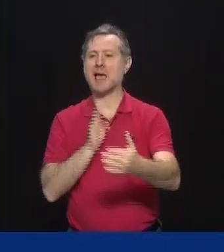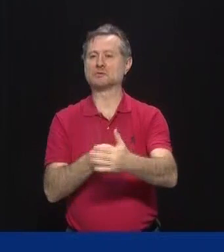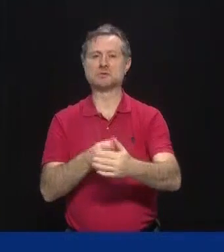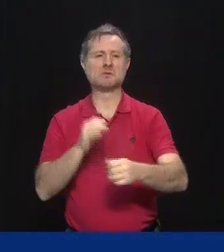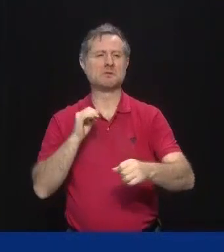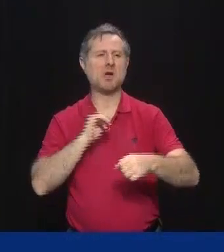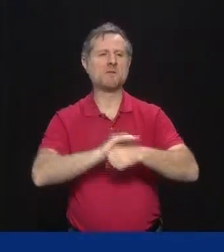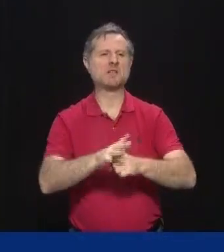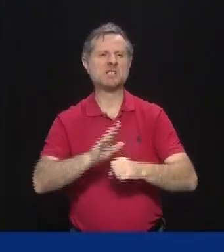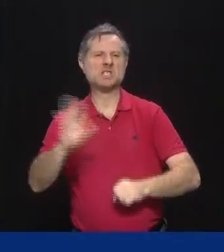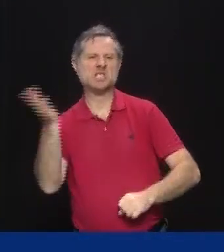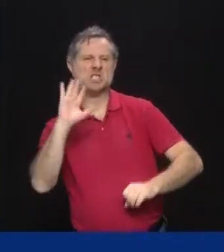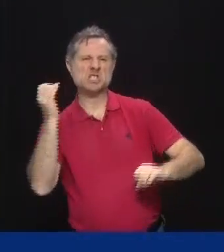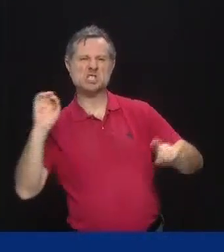IT'S DANGEROUS, MISLEADING AND